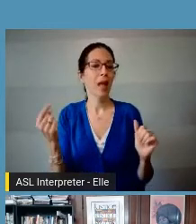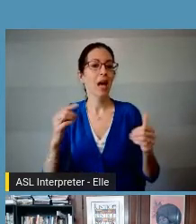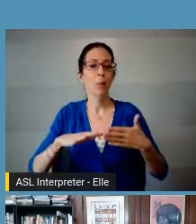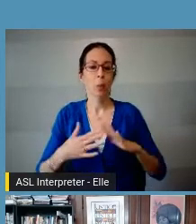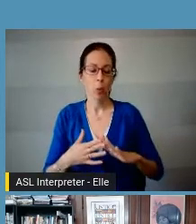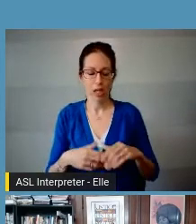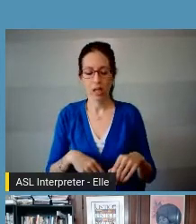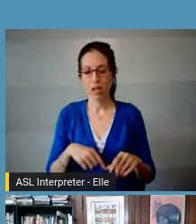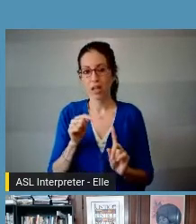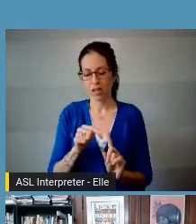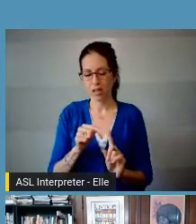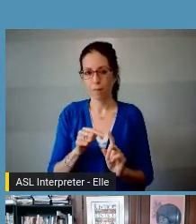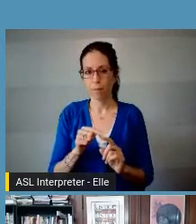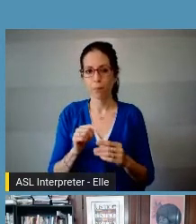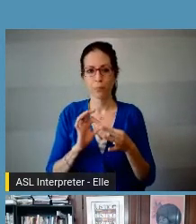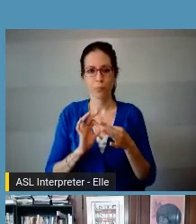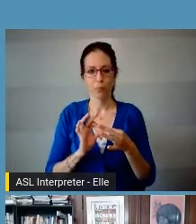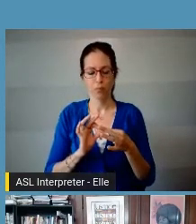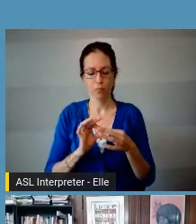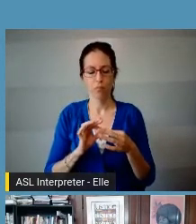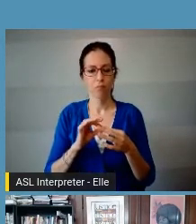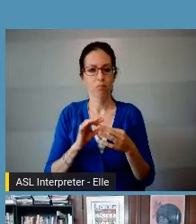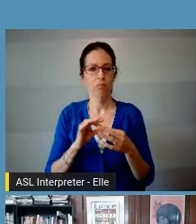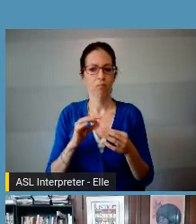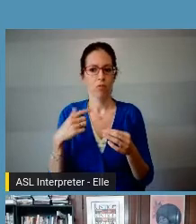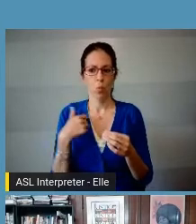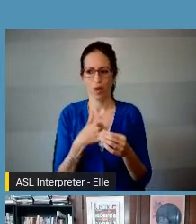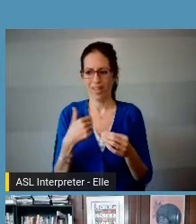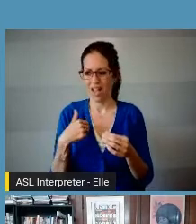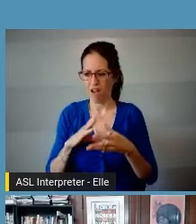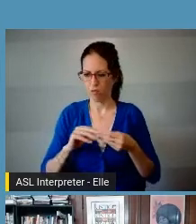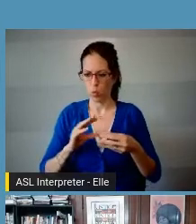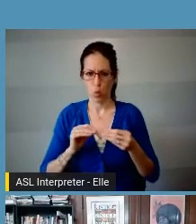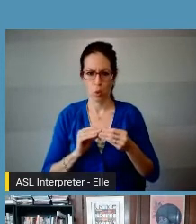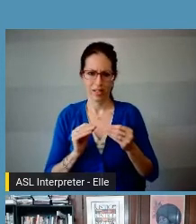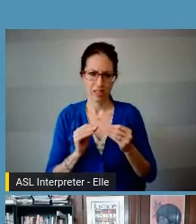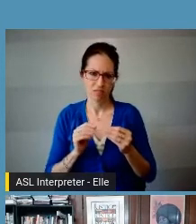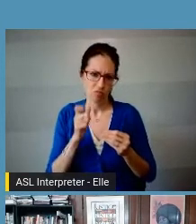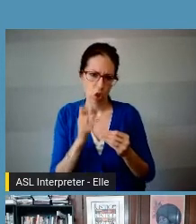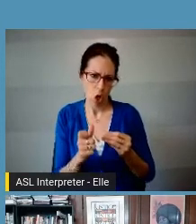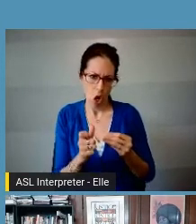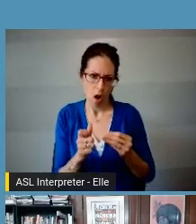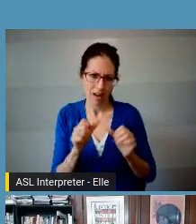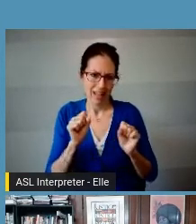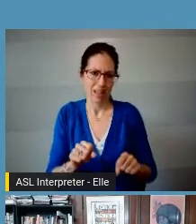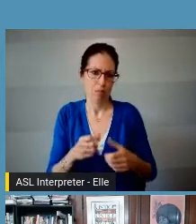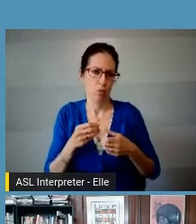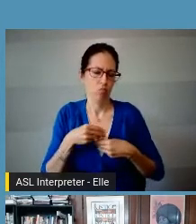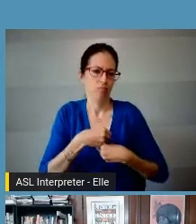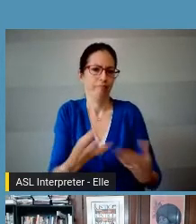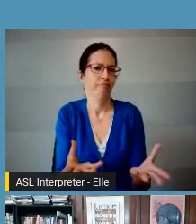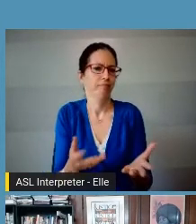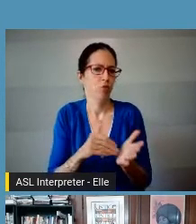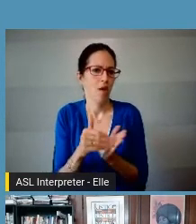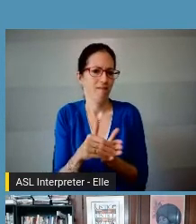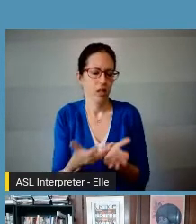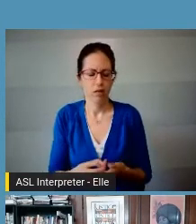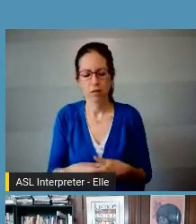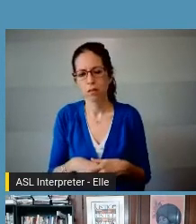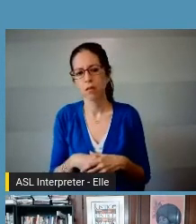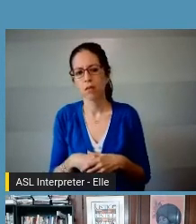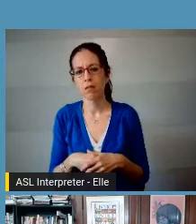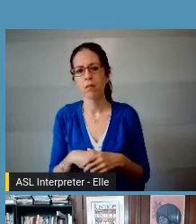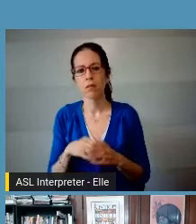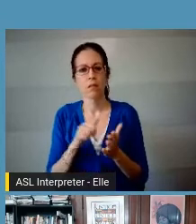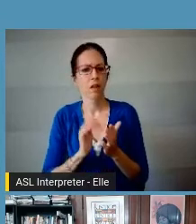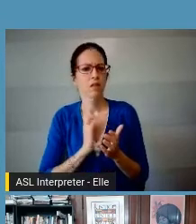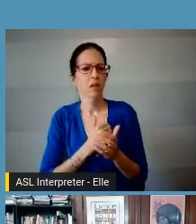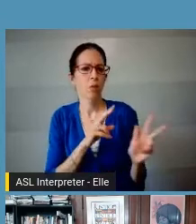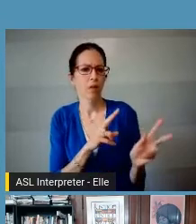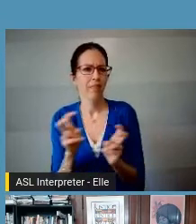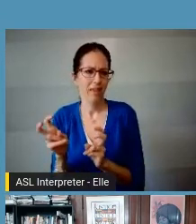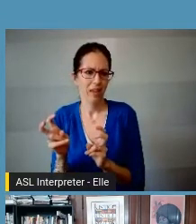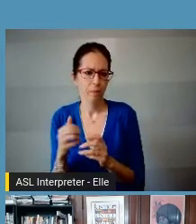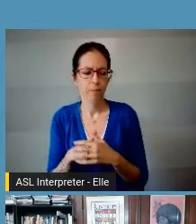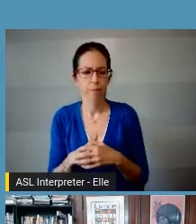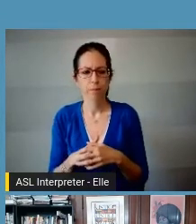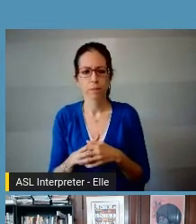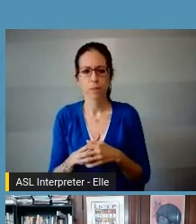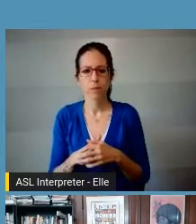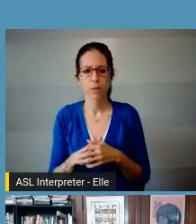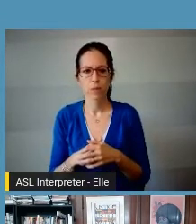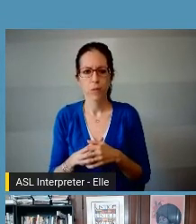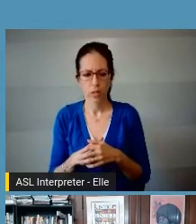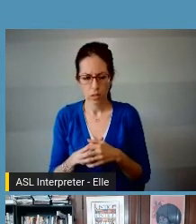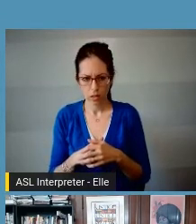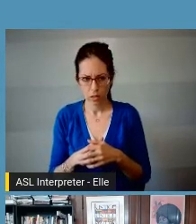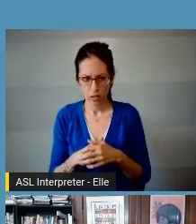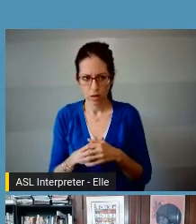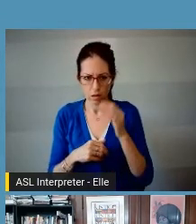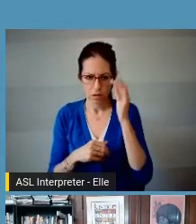of stories about get tools often and part of our theme which are which includes resilience.